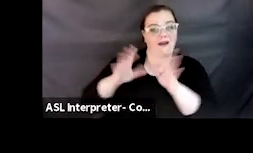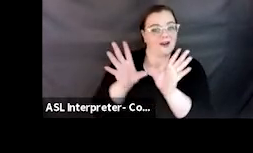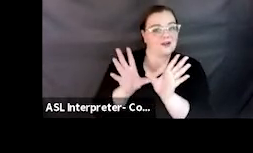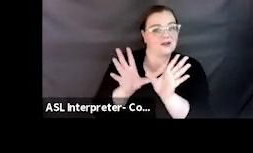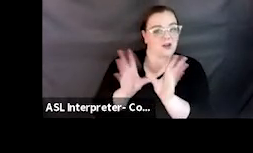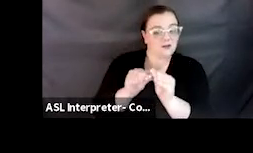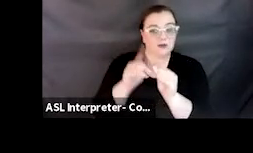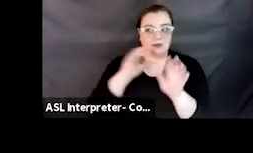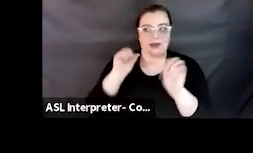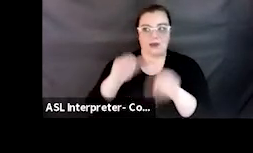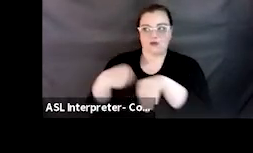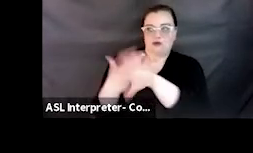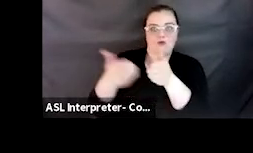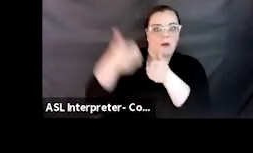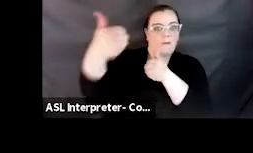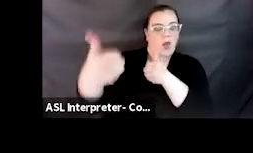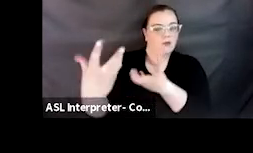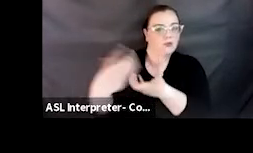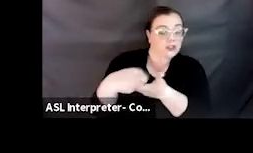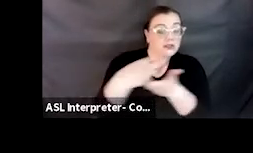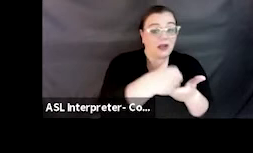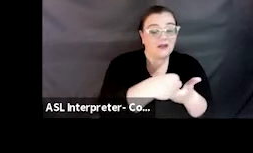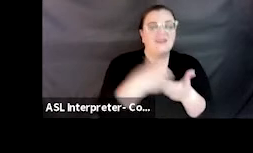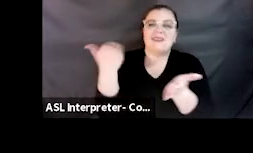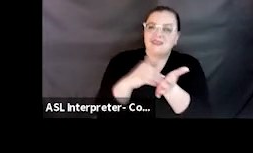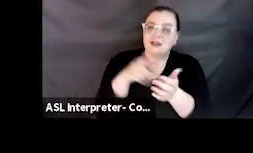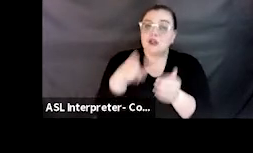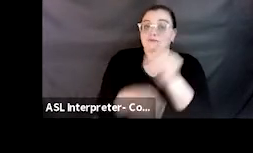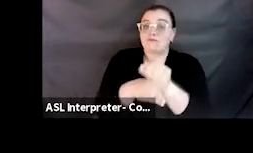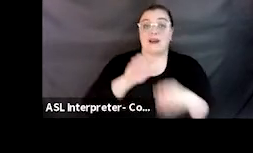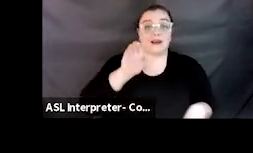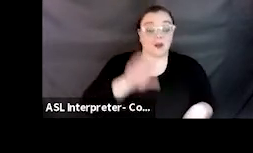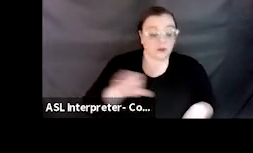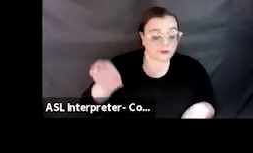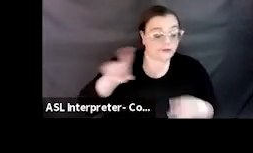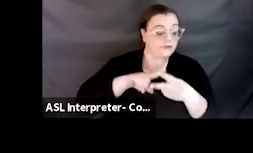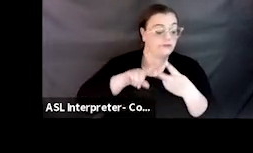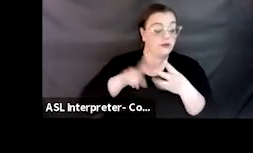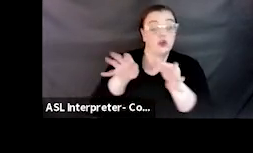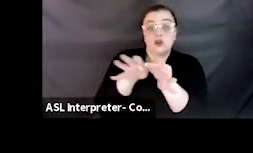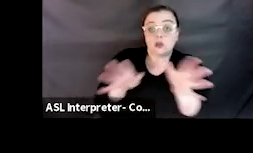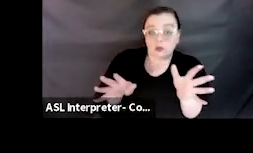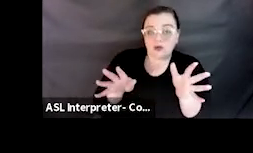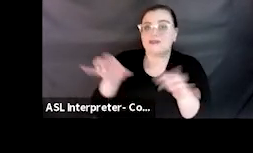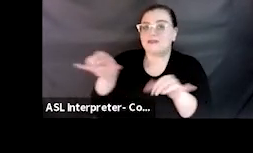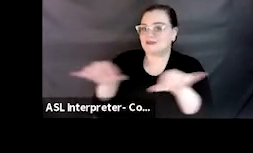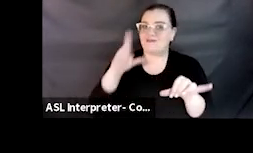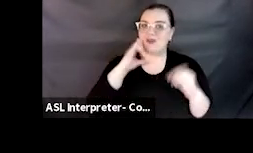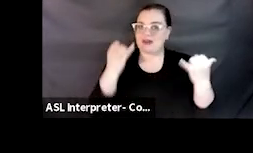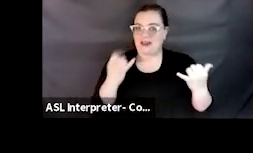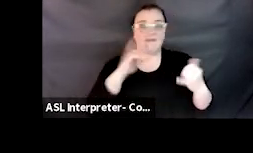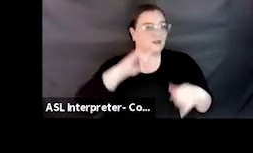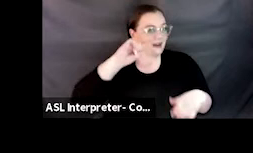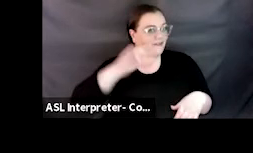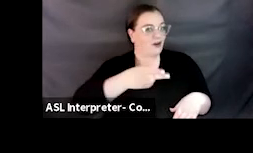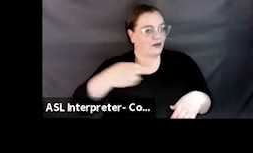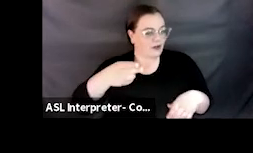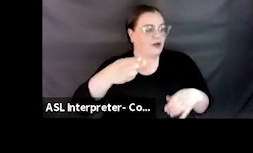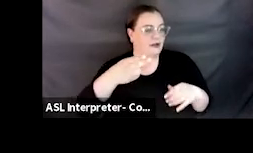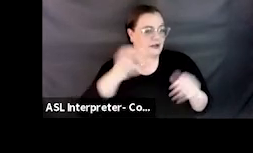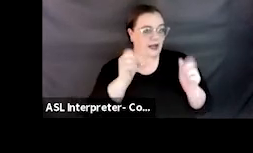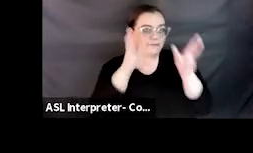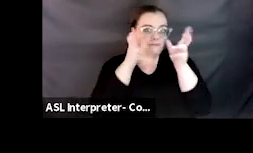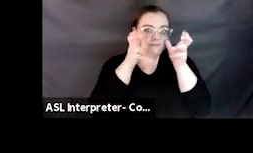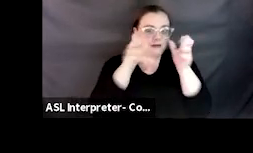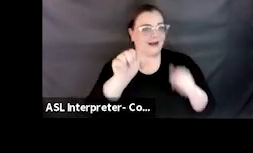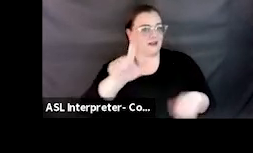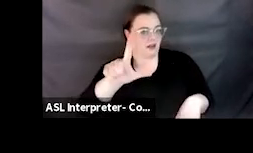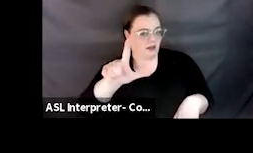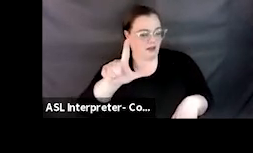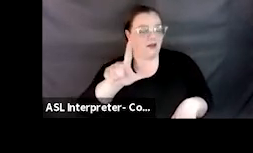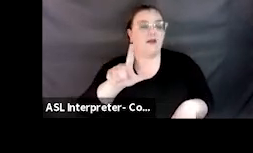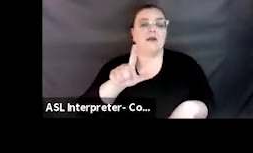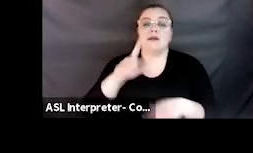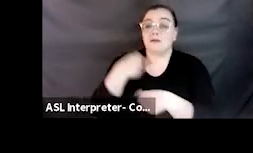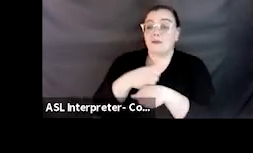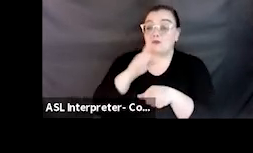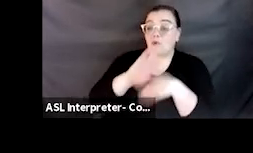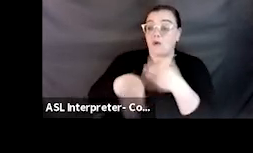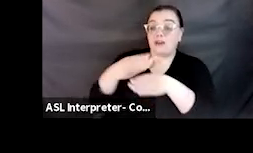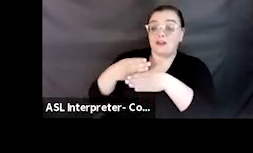Heidi Rosofsky: If you're going to be using an online conference plant platform for remote participation again ensure that you have either closed captioning or an interpreter like we have today for deaf and hard of hearing participants.